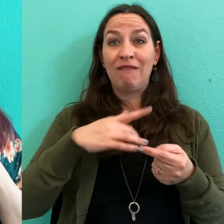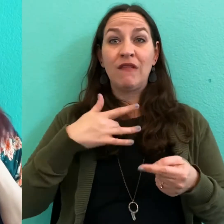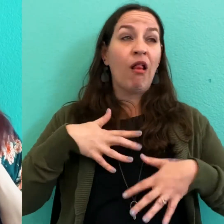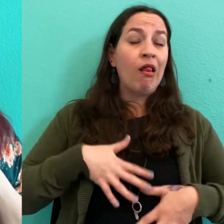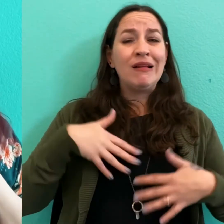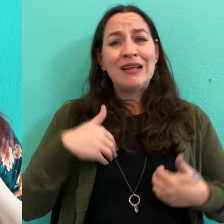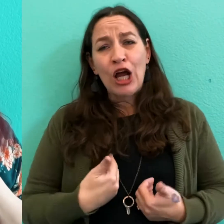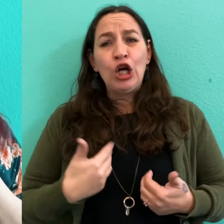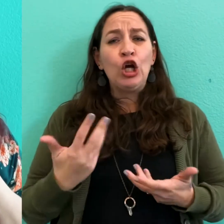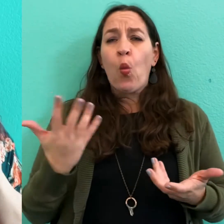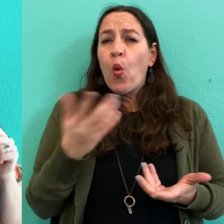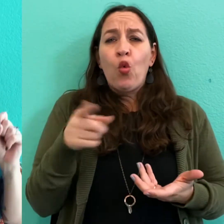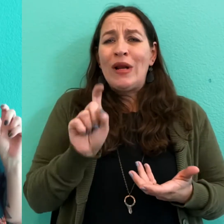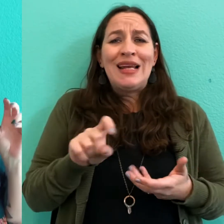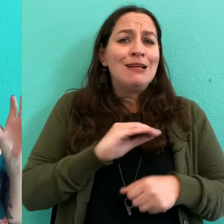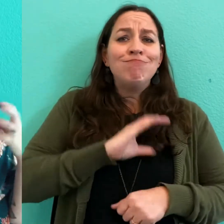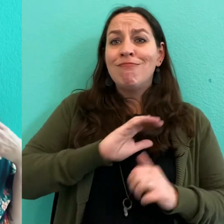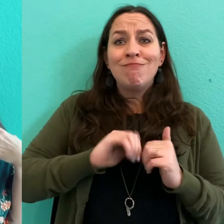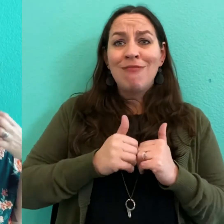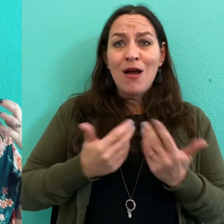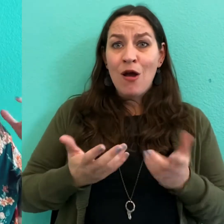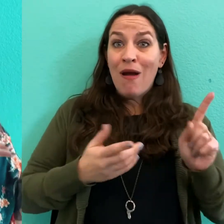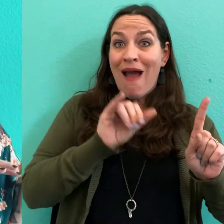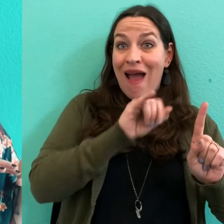it's not people that are going to recharge you. It's inward, quiet.